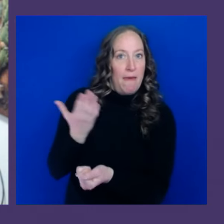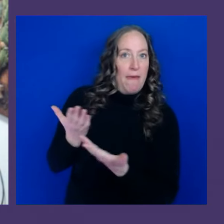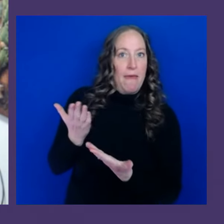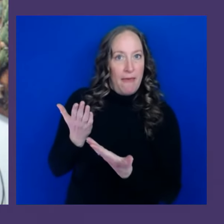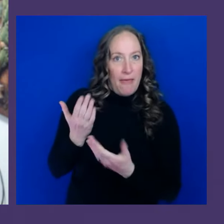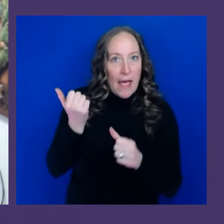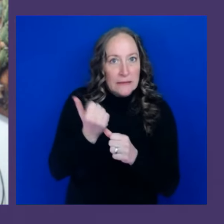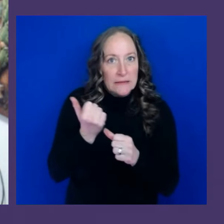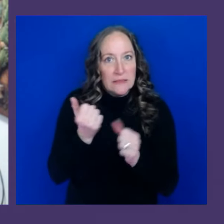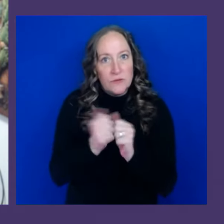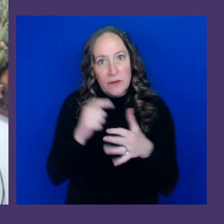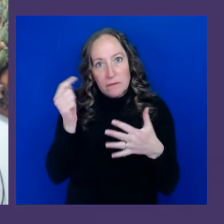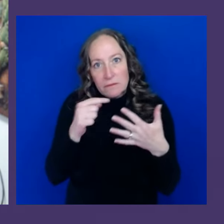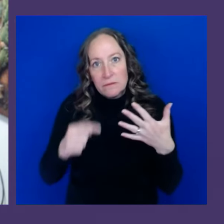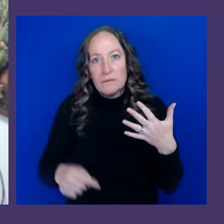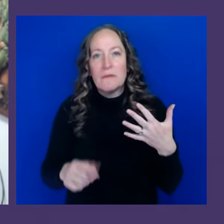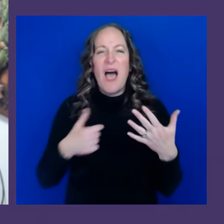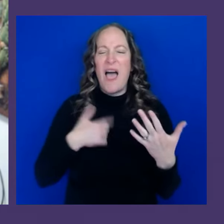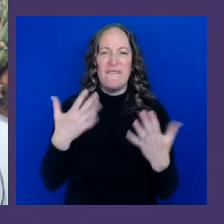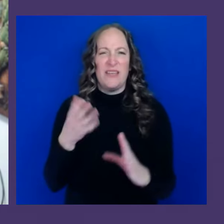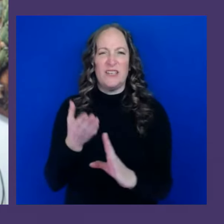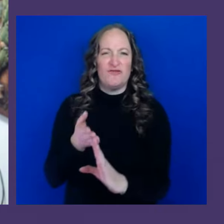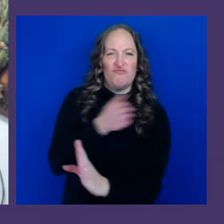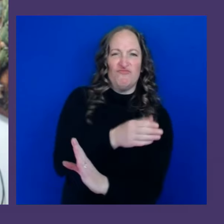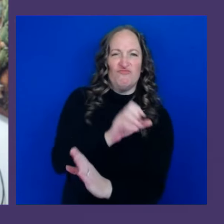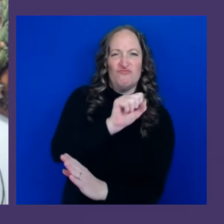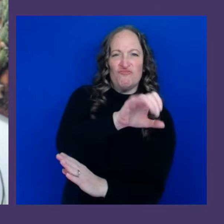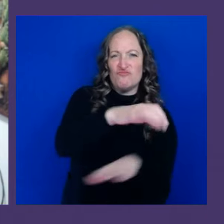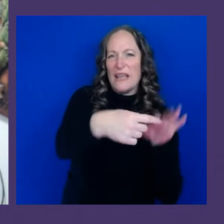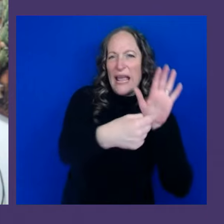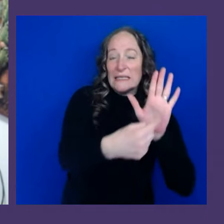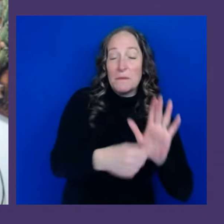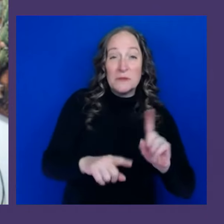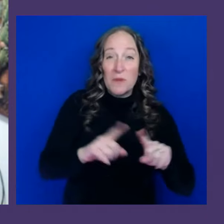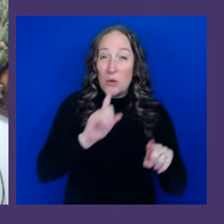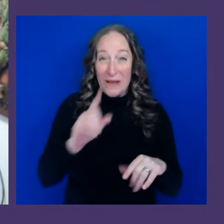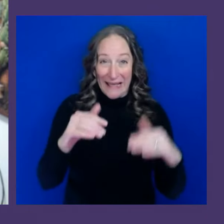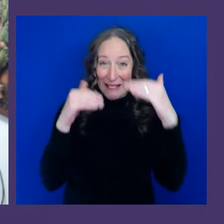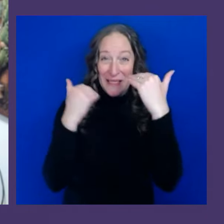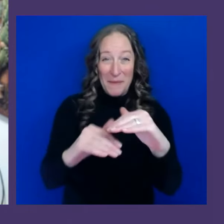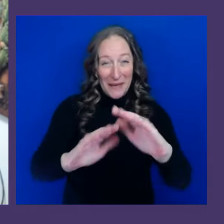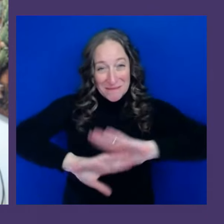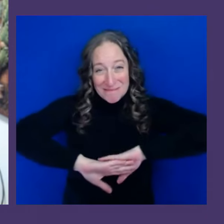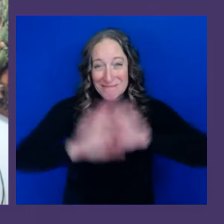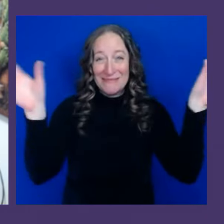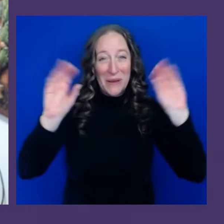I gave some examples earlier, but really the sky's the limit. Anything you want to try and